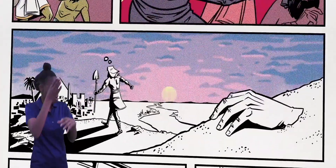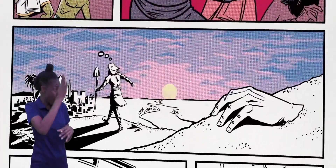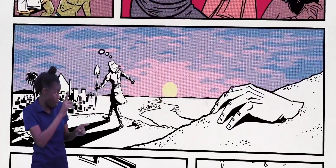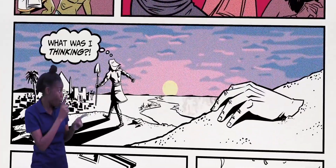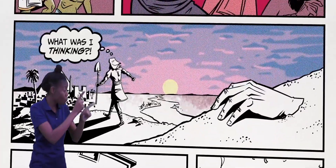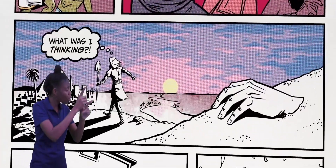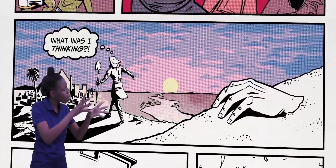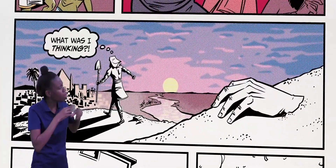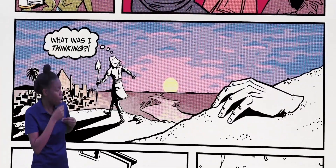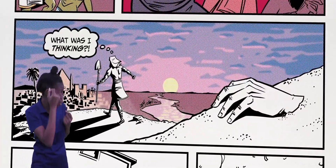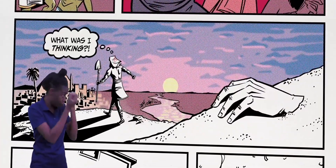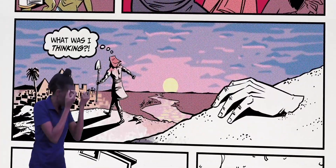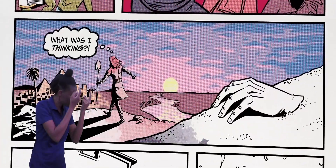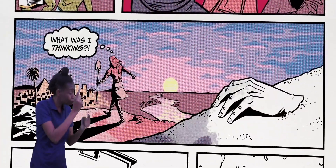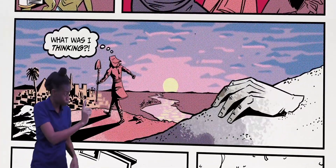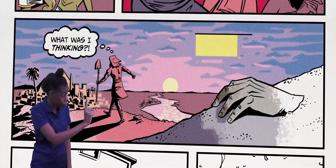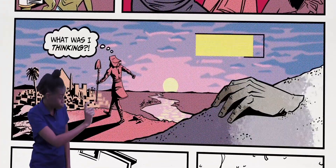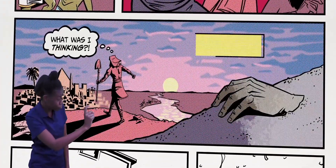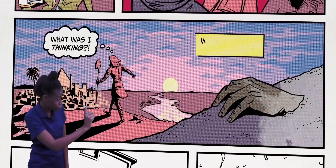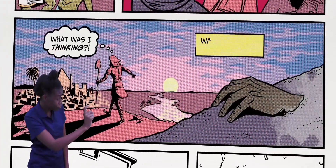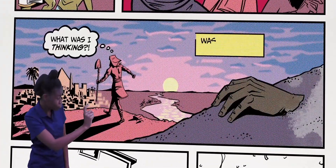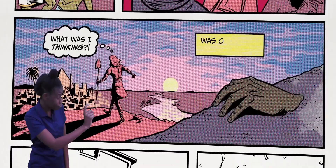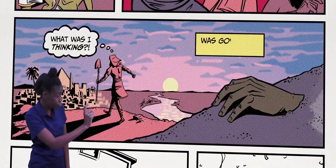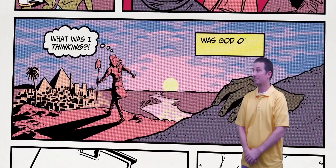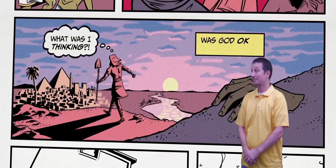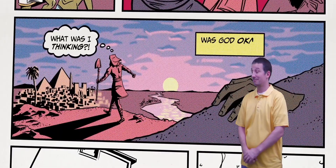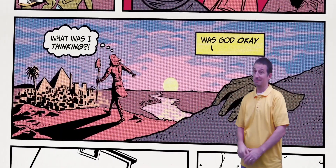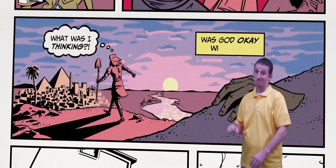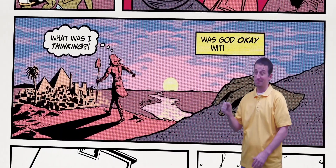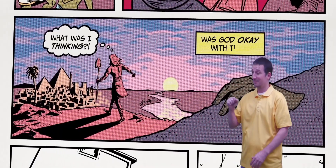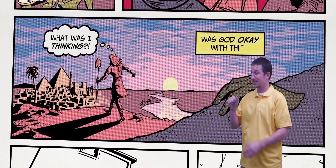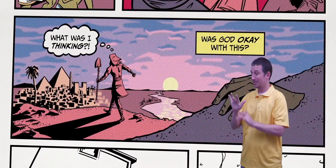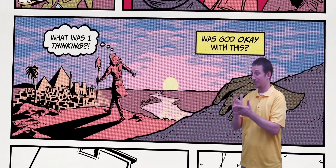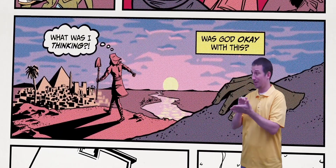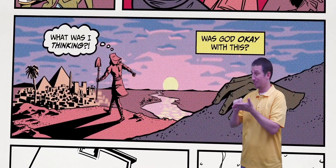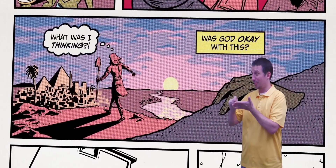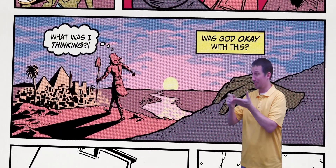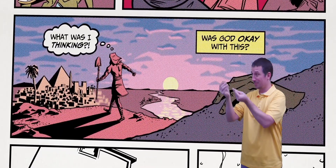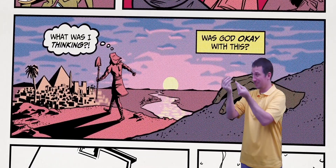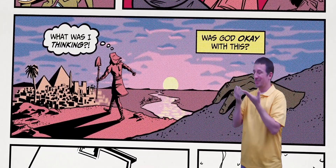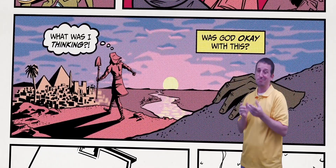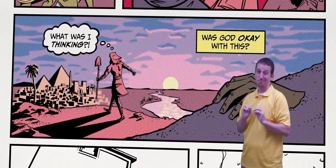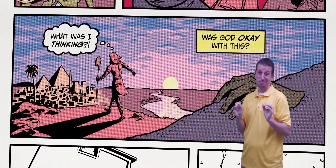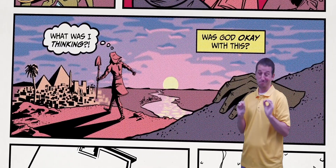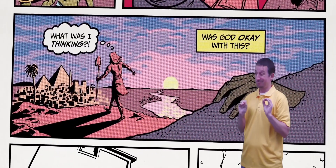But why? Was this righteous anger, or did he just lose his cool? And was it okay with God that he did it? Tim: Yeah. We’re not told because biblical authors usually